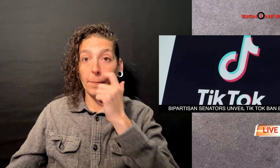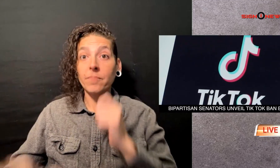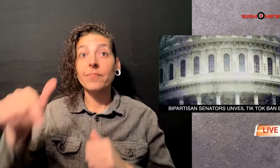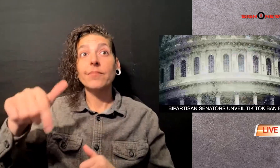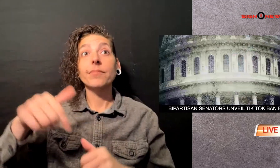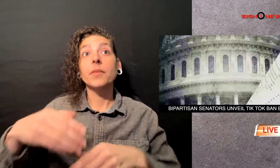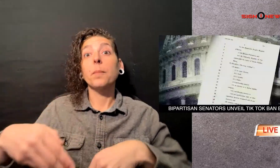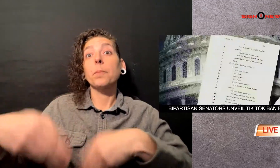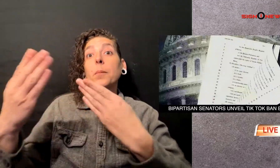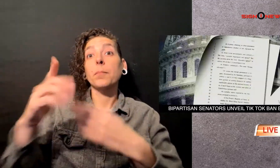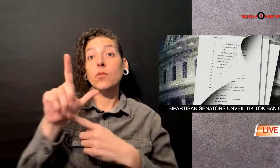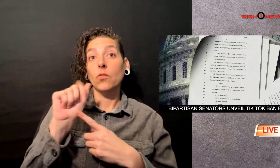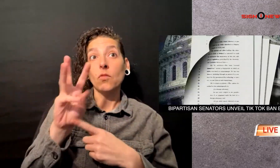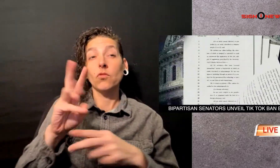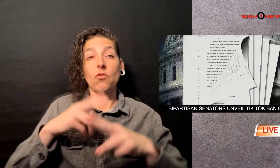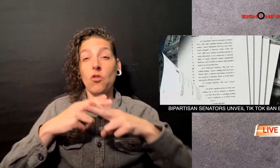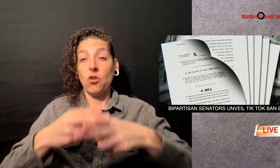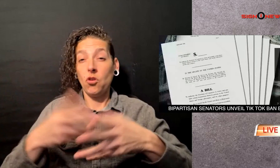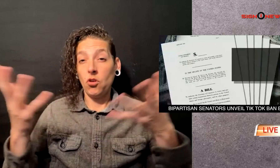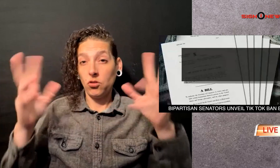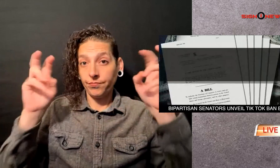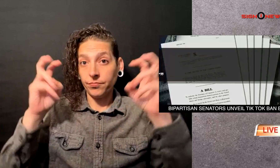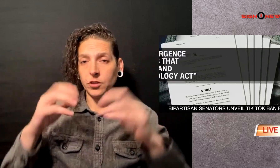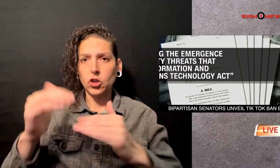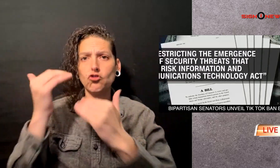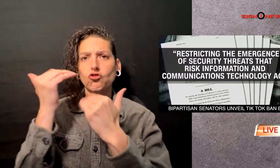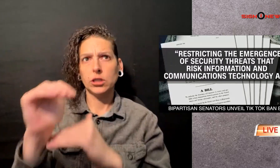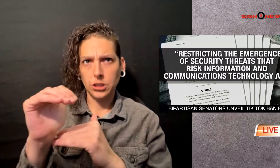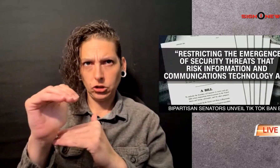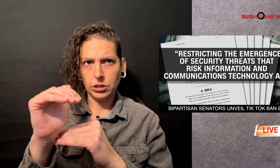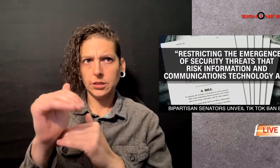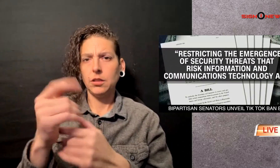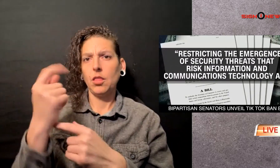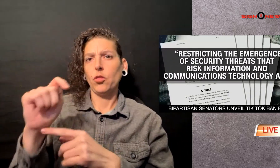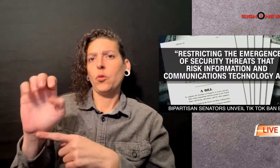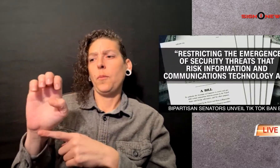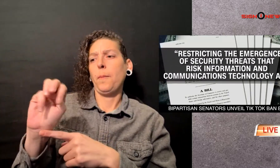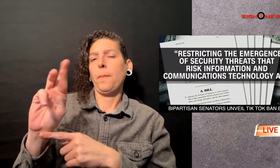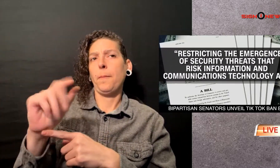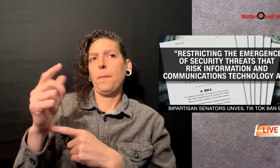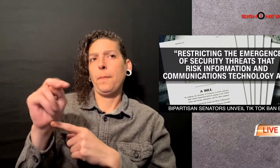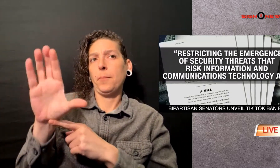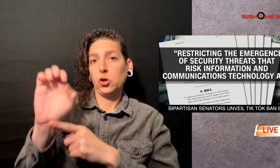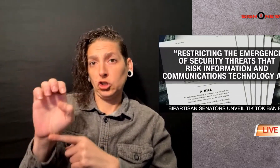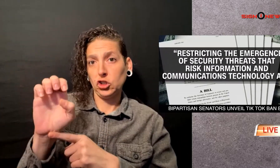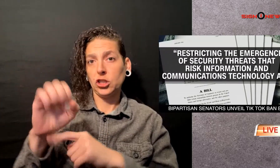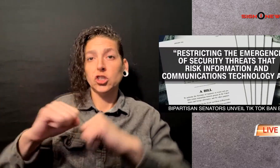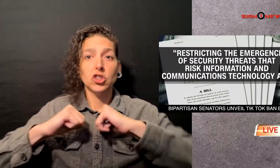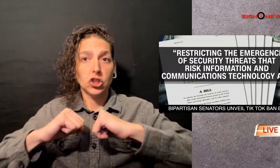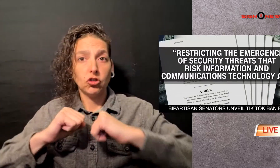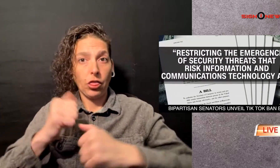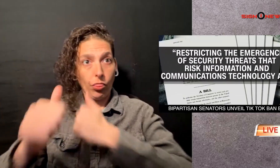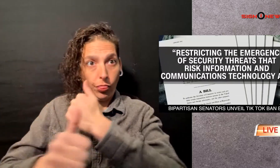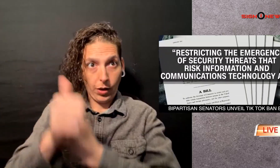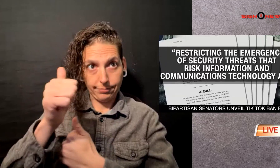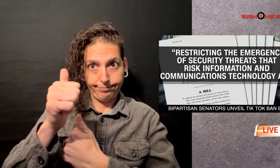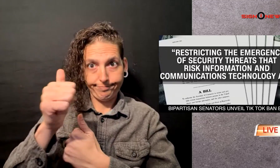the proposed law called restricting the emergence of security threats that risk